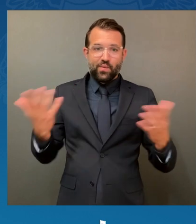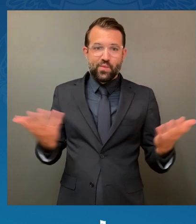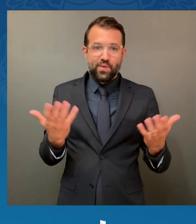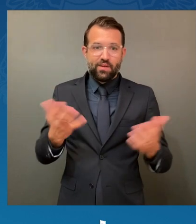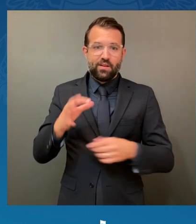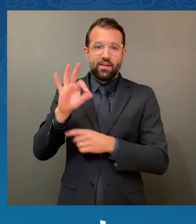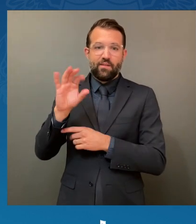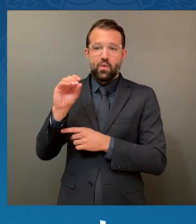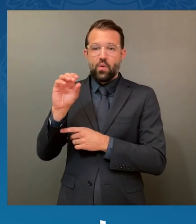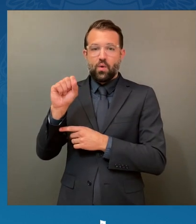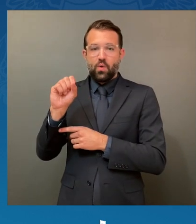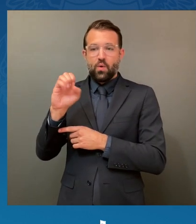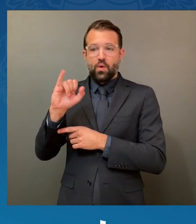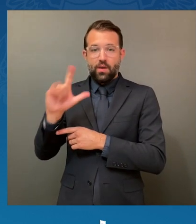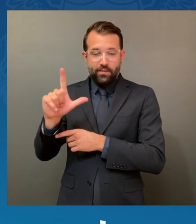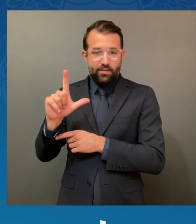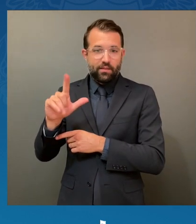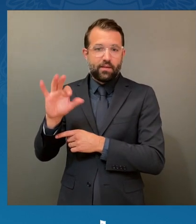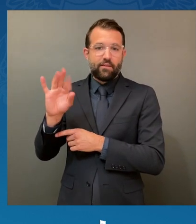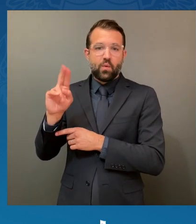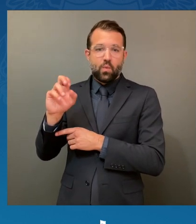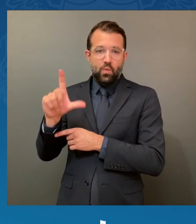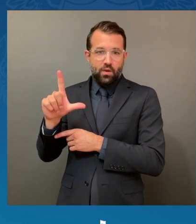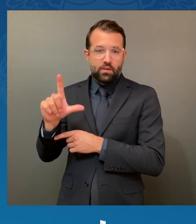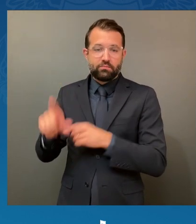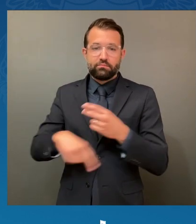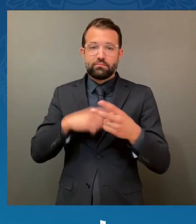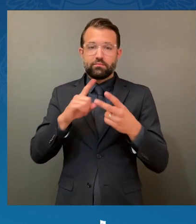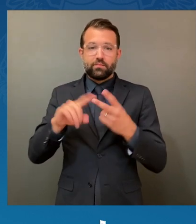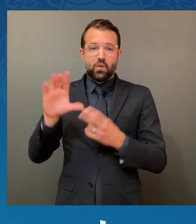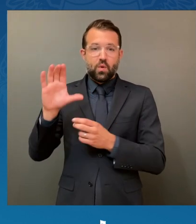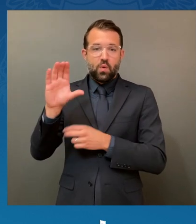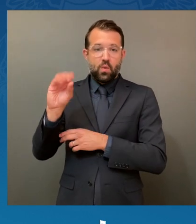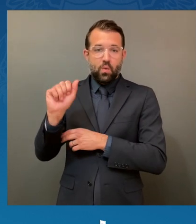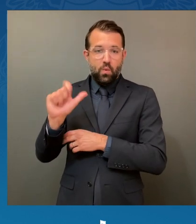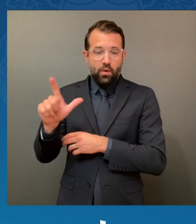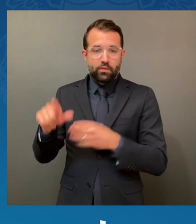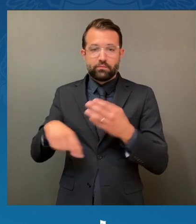Coal, petroleum, natural gas. We know that is not sustainable.